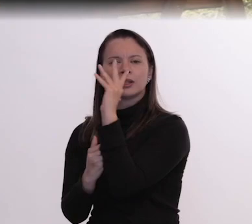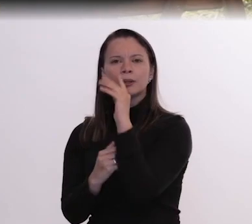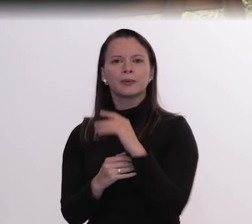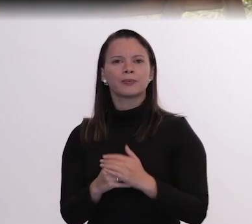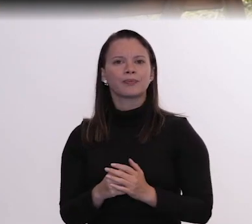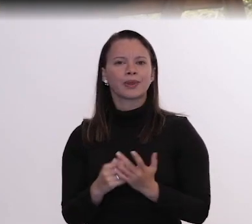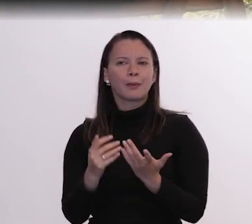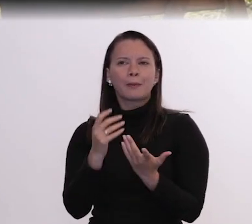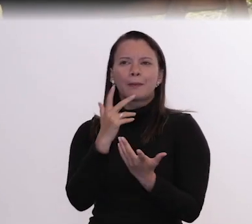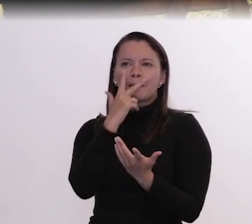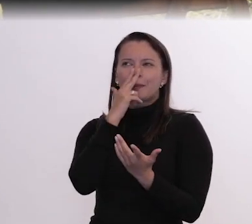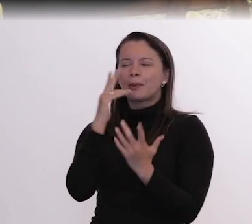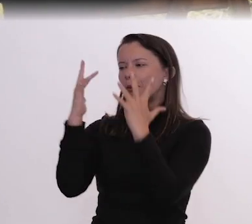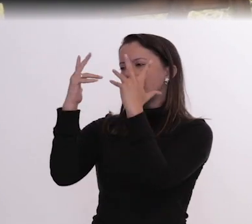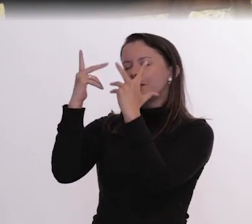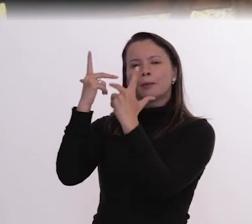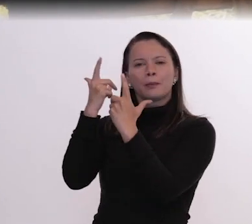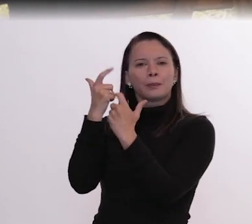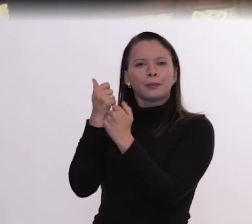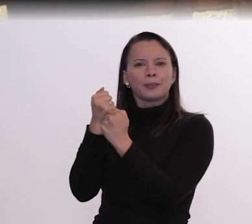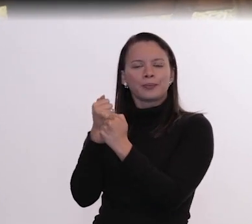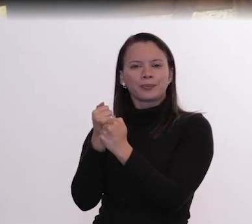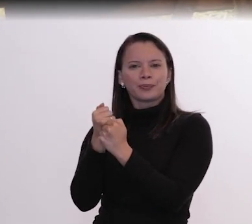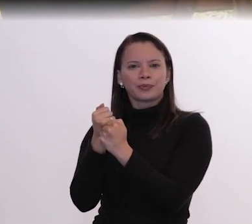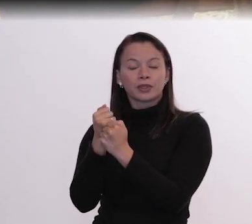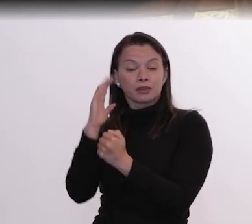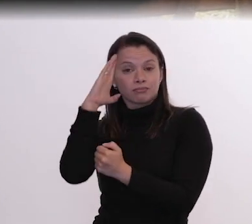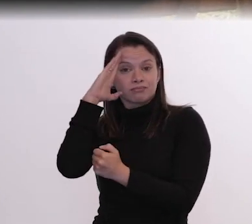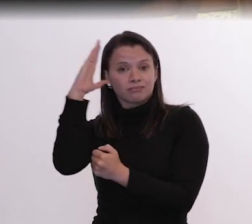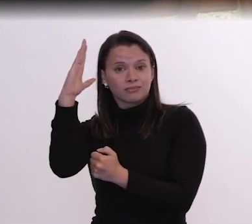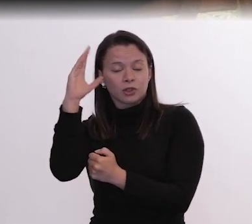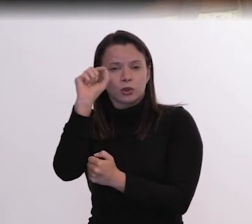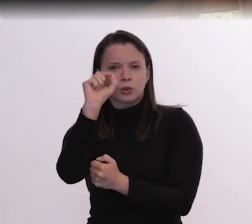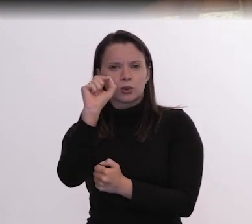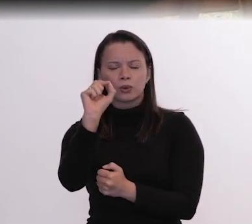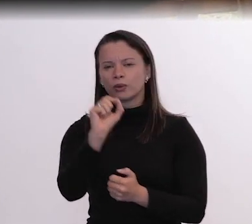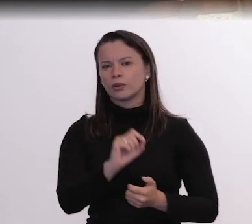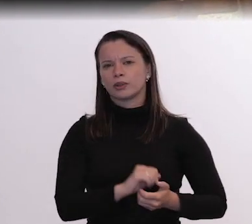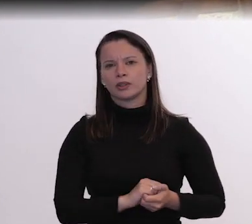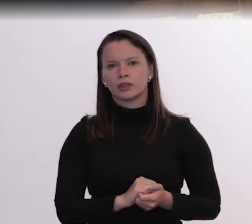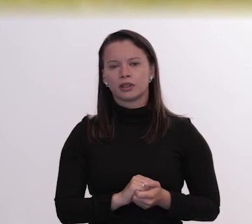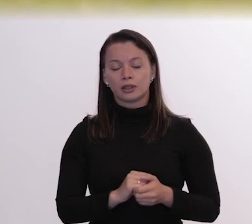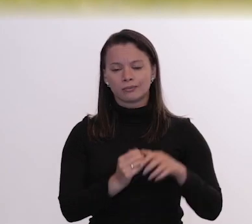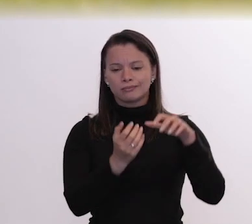Beautifying, fine-looking. And the main example of this is Brasilia.